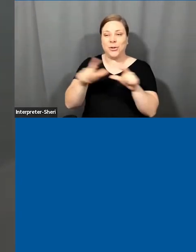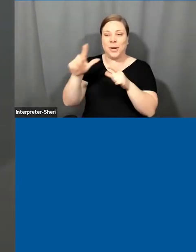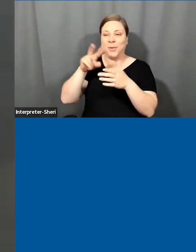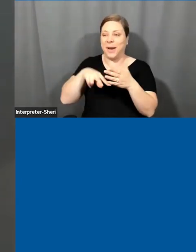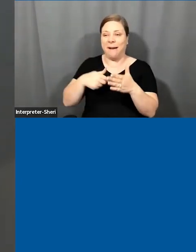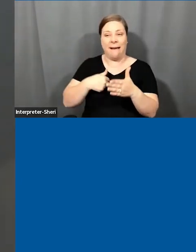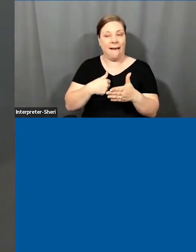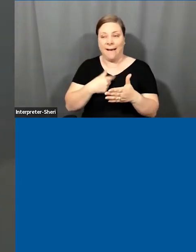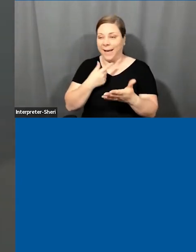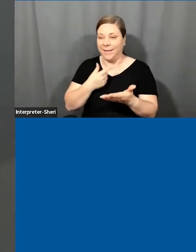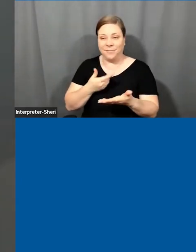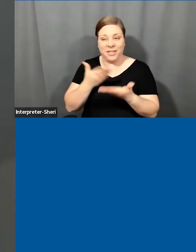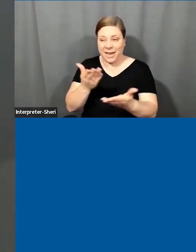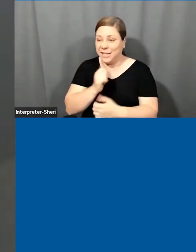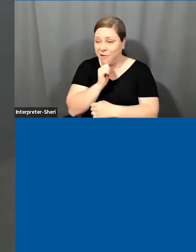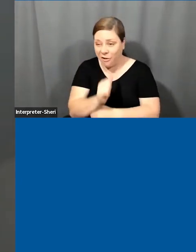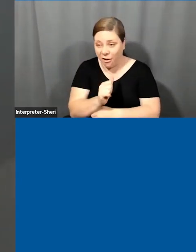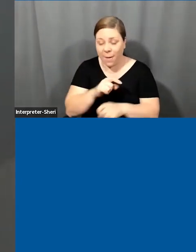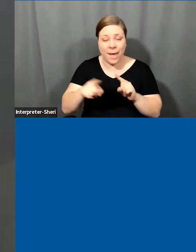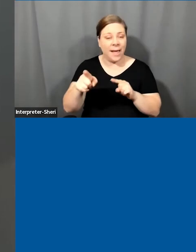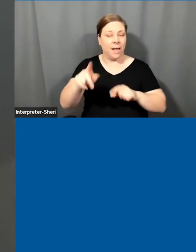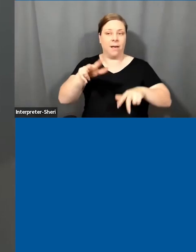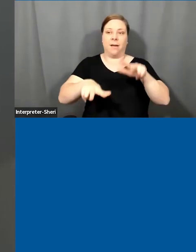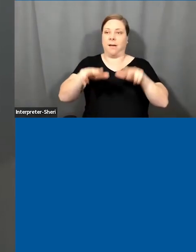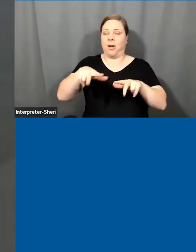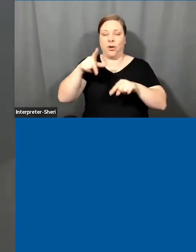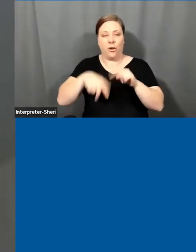And he couldn't figure out how to get the screen reader to read the text on the page.